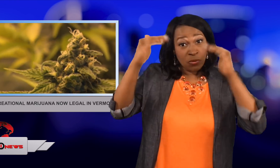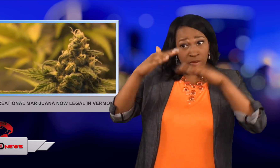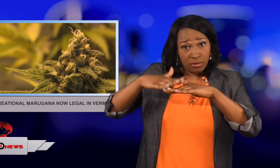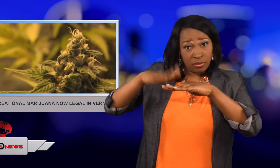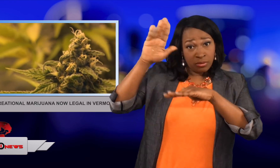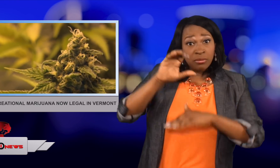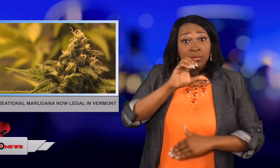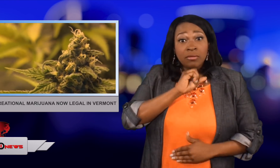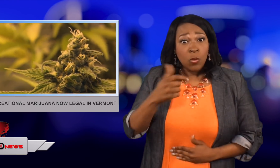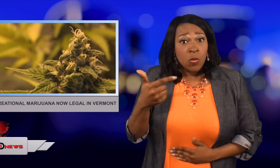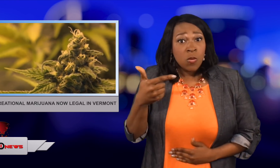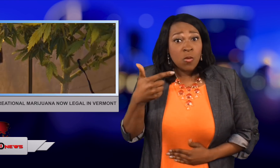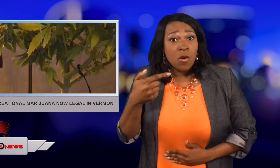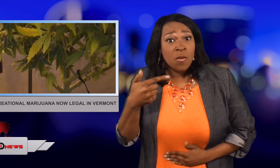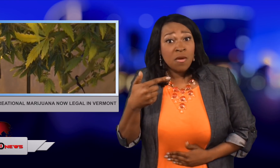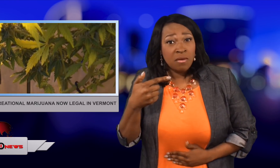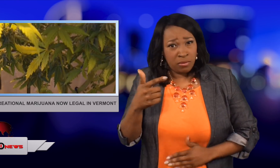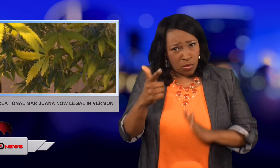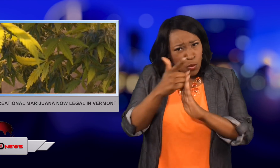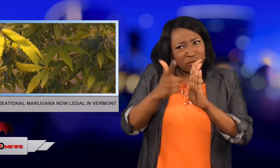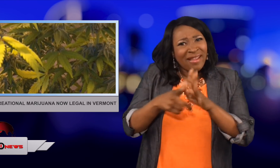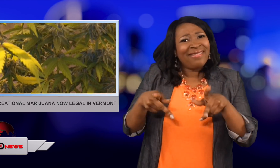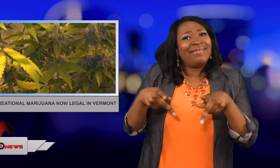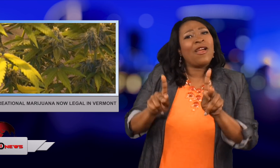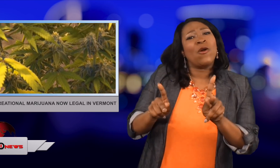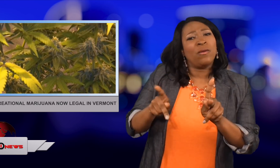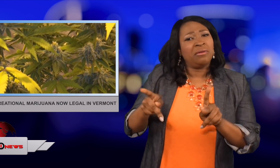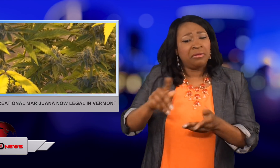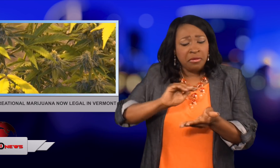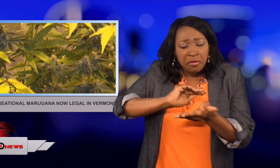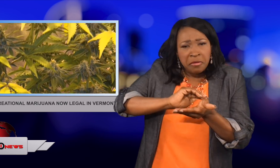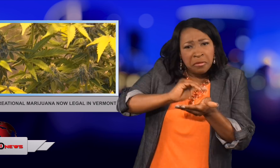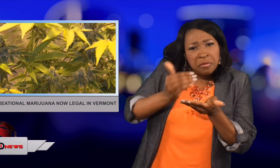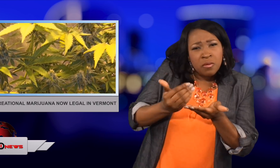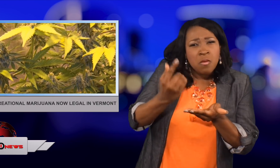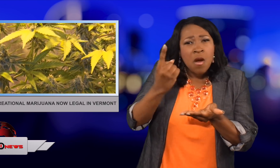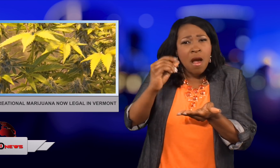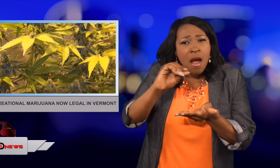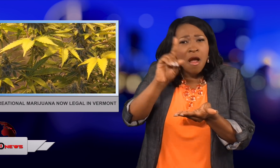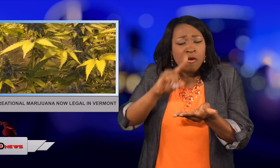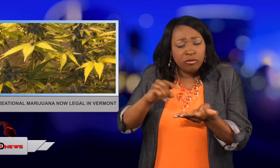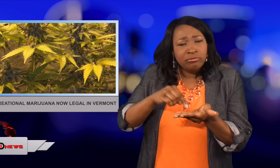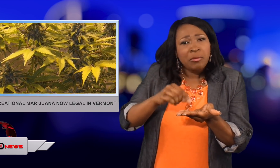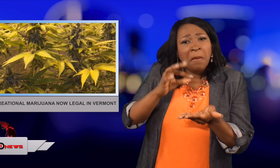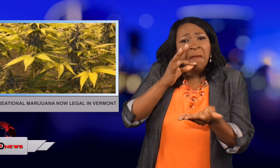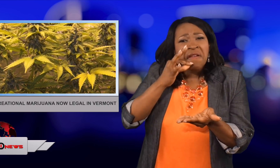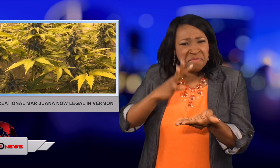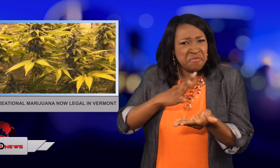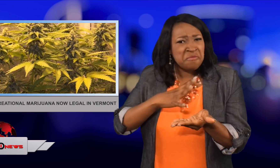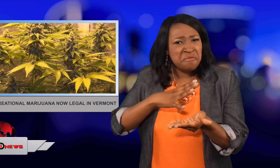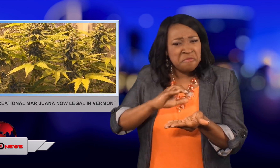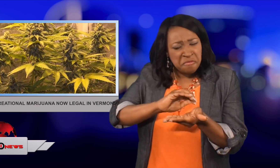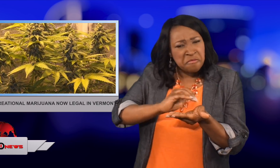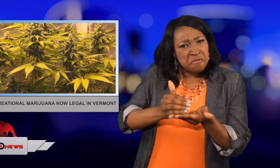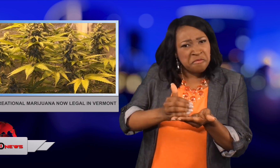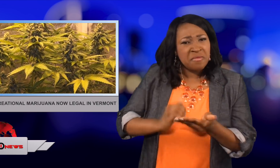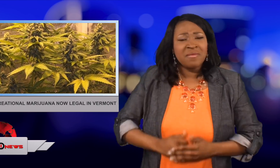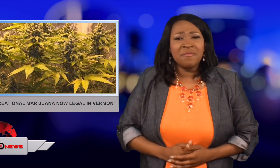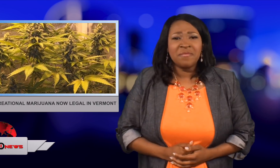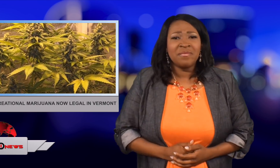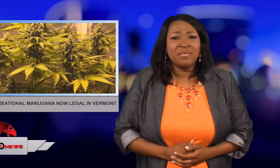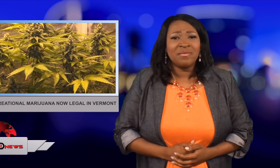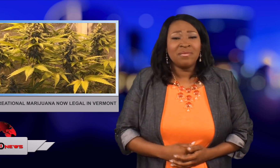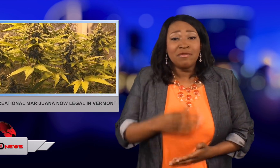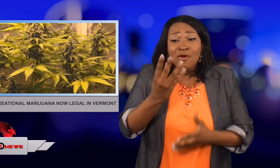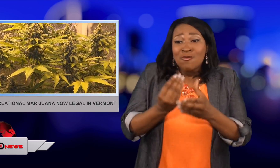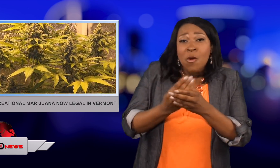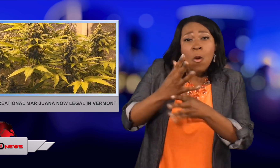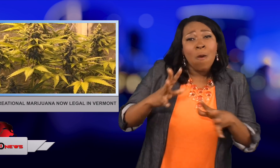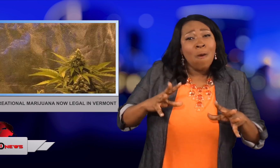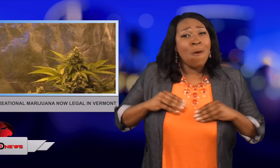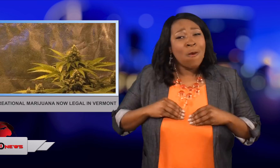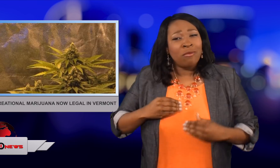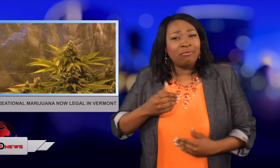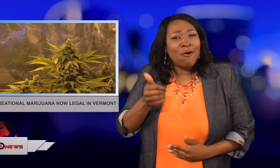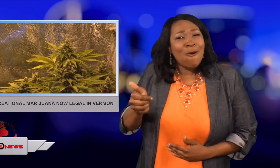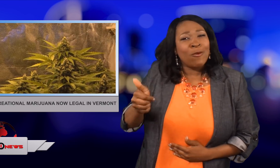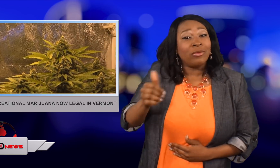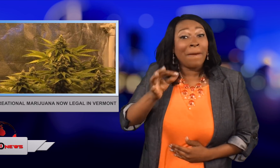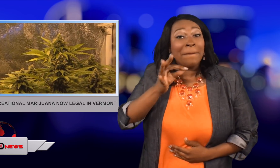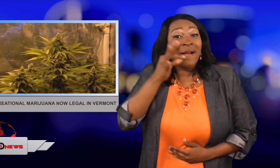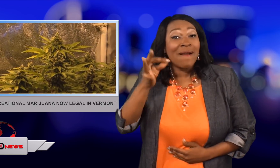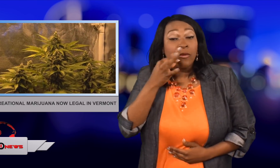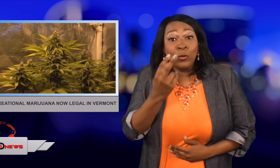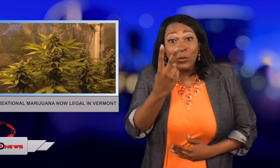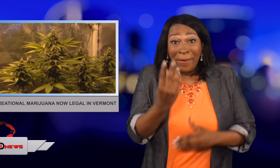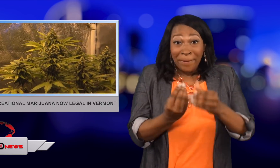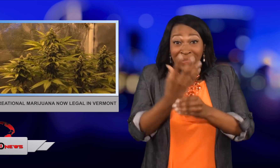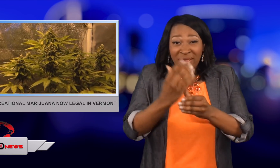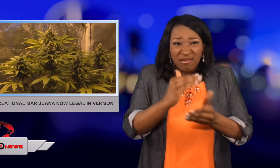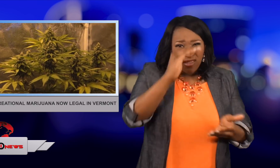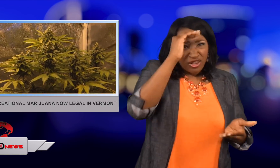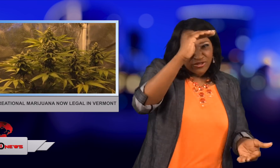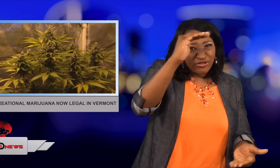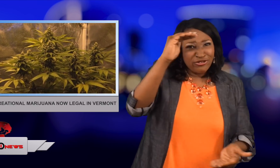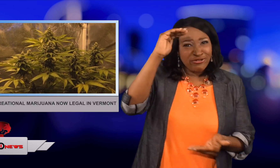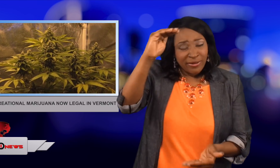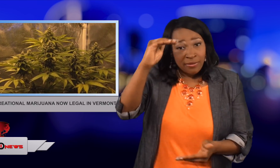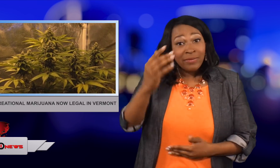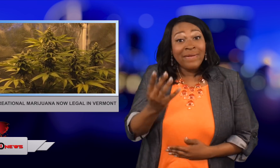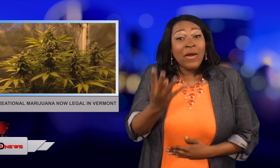The law allows adults over the age of 21 to possess up to 1 ounce of marijuana, two mature